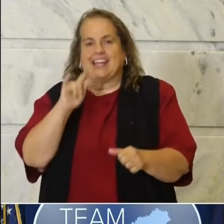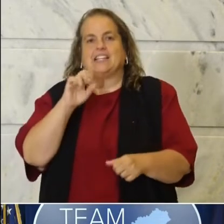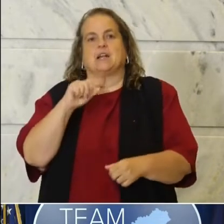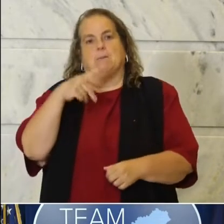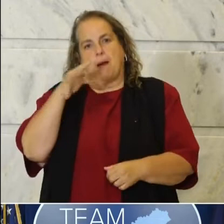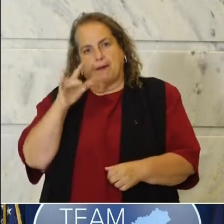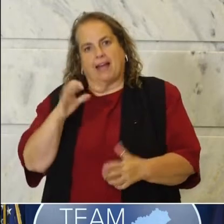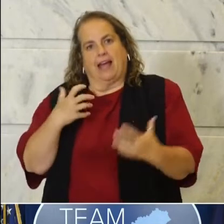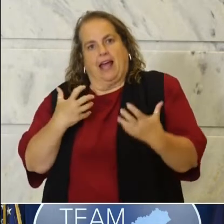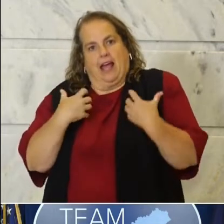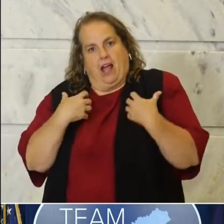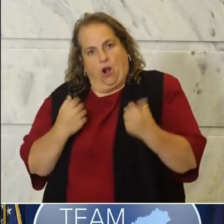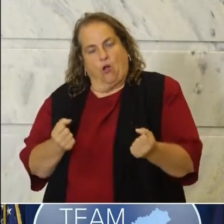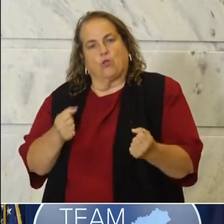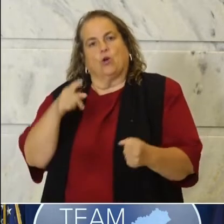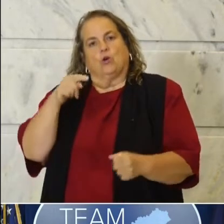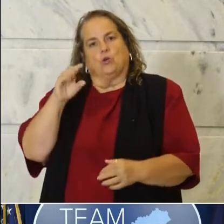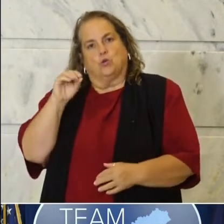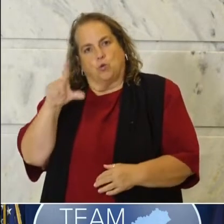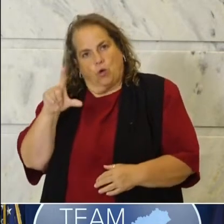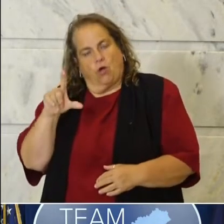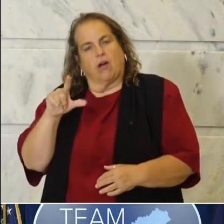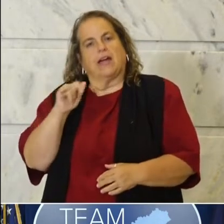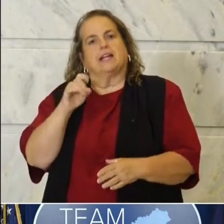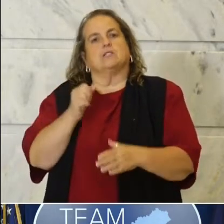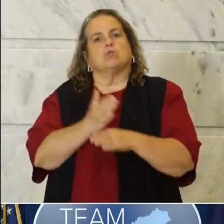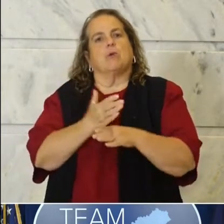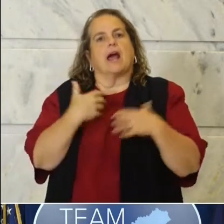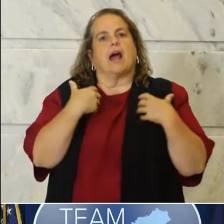difference between life and death. This is going to be the number one thing to